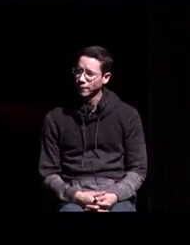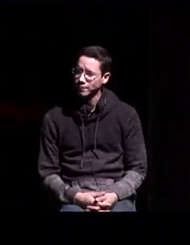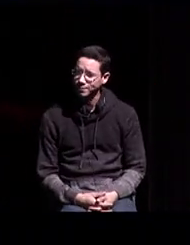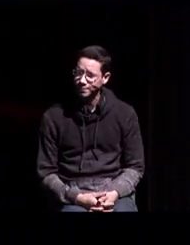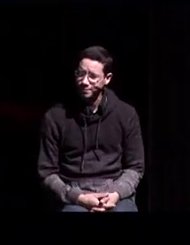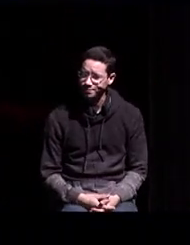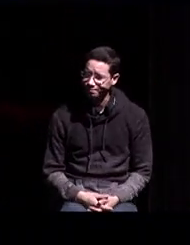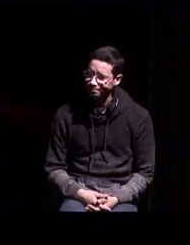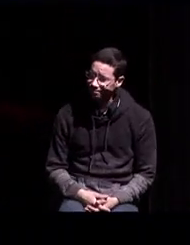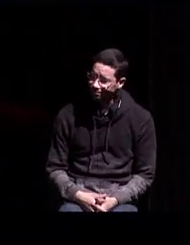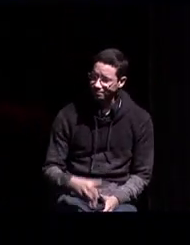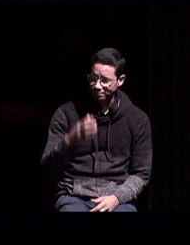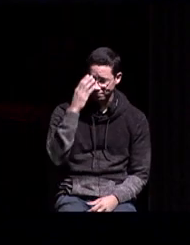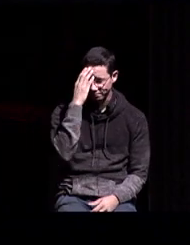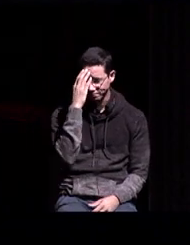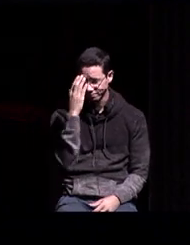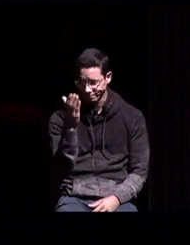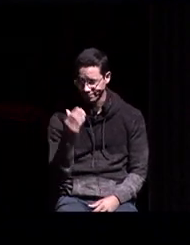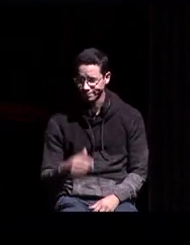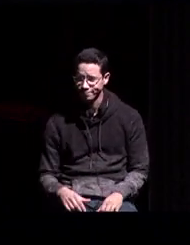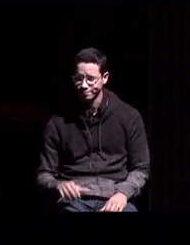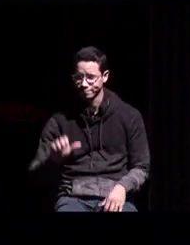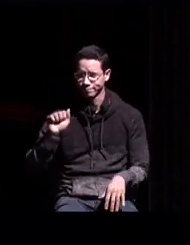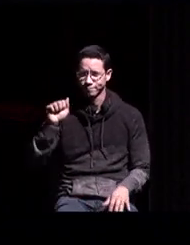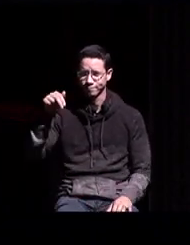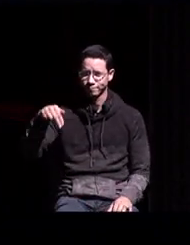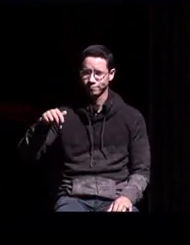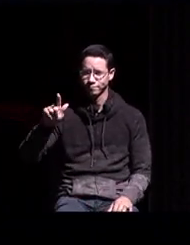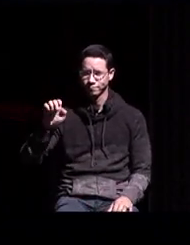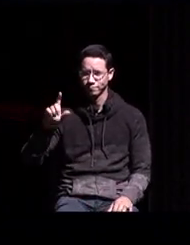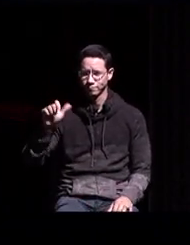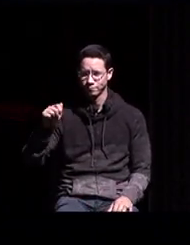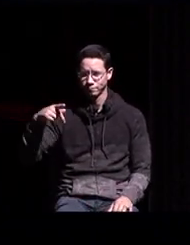We thank Angela de Paula for her presentation and